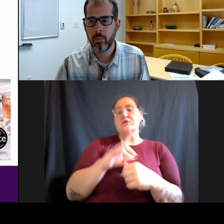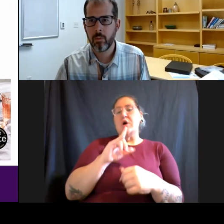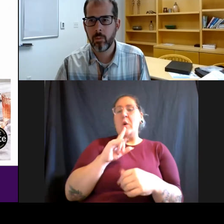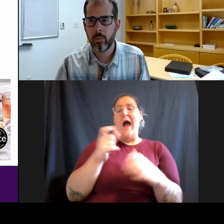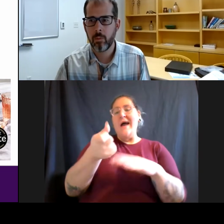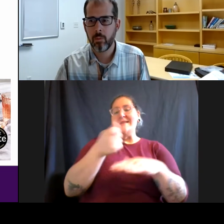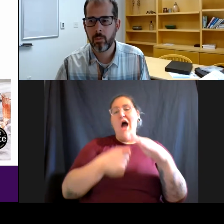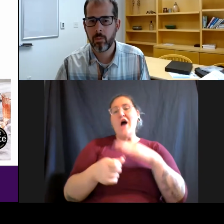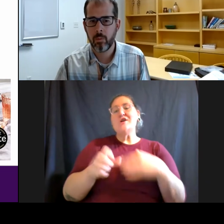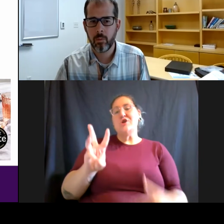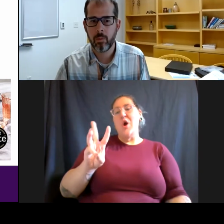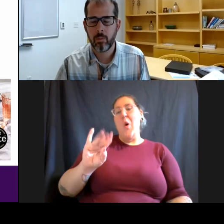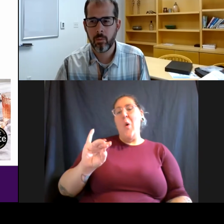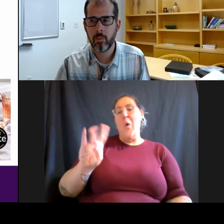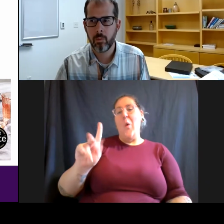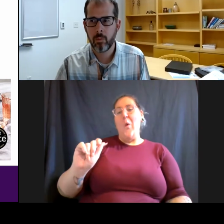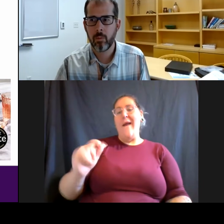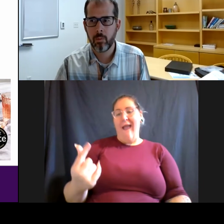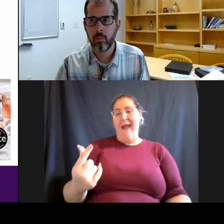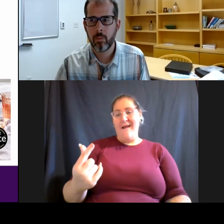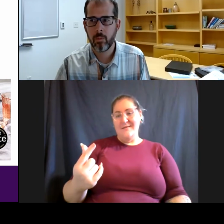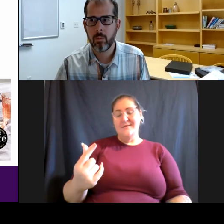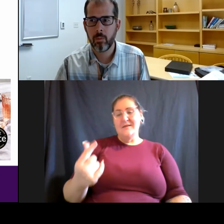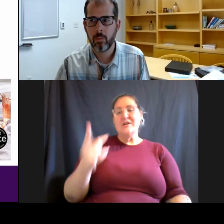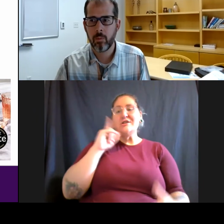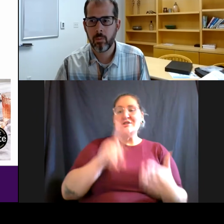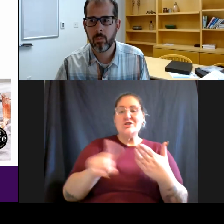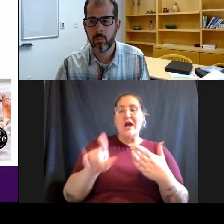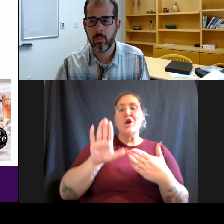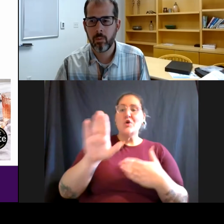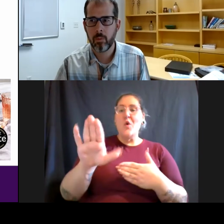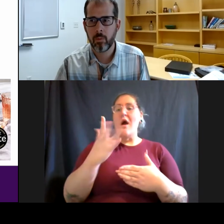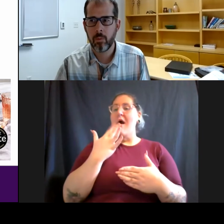things, check color contrast, have I got visible focus states, hover states, et cetera. I would have a